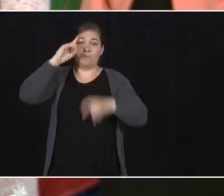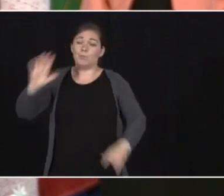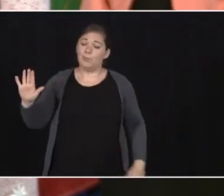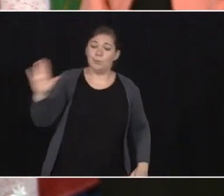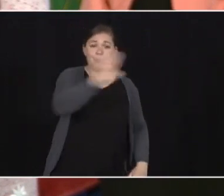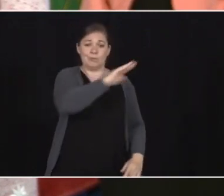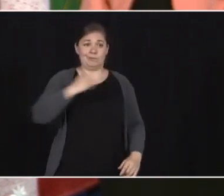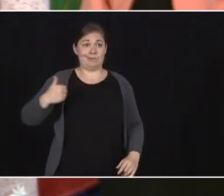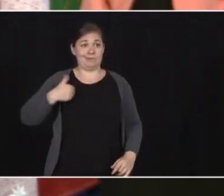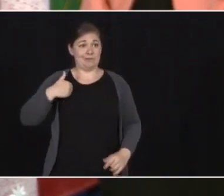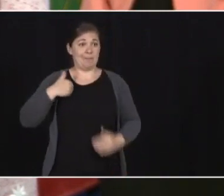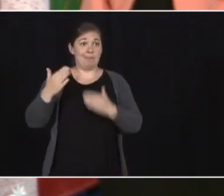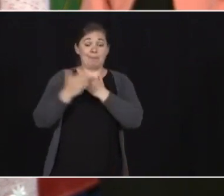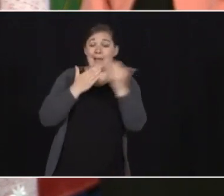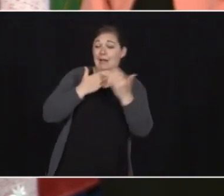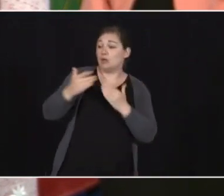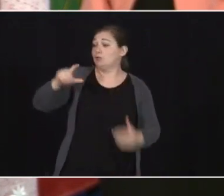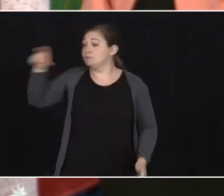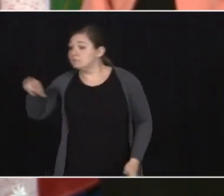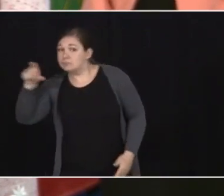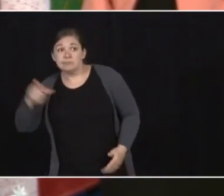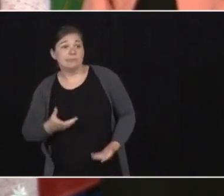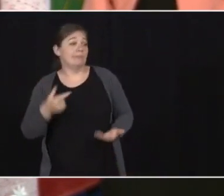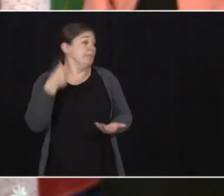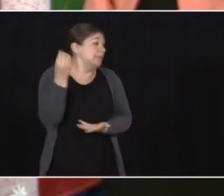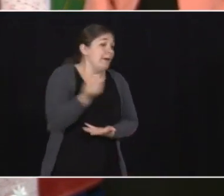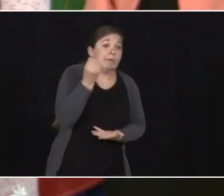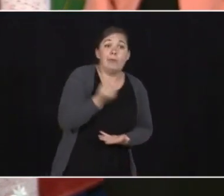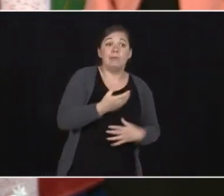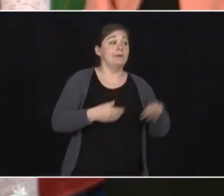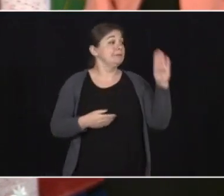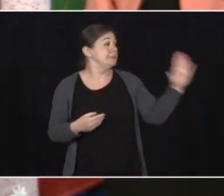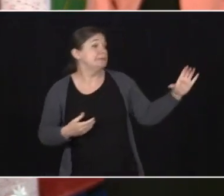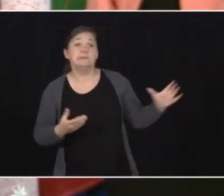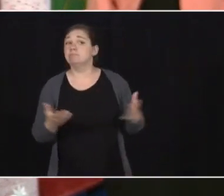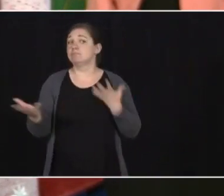No matter if it's in Québec or Ontario or BC. We need a system that everyone goes by.